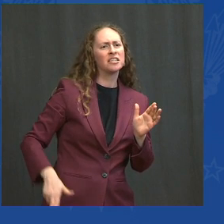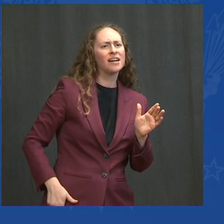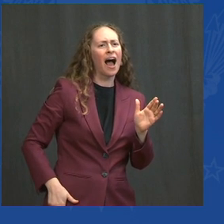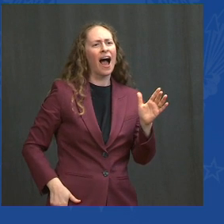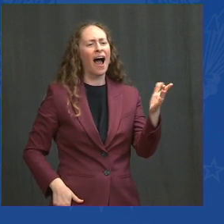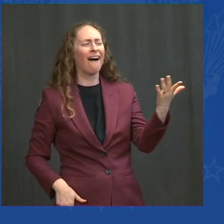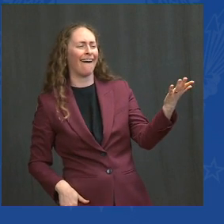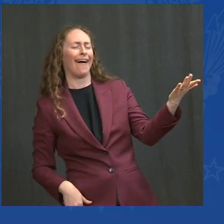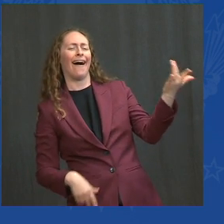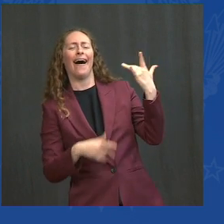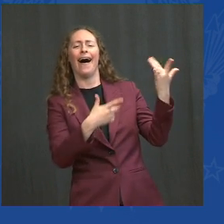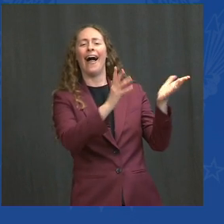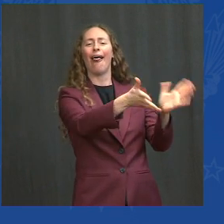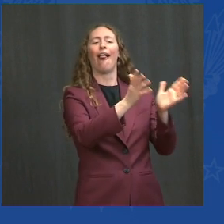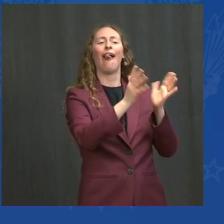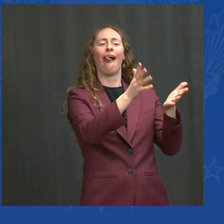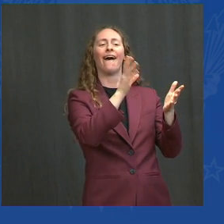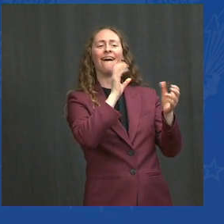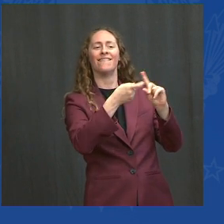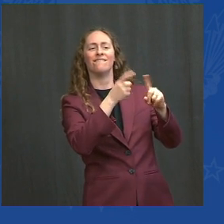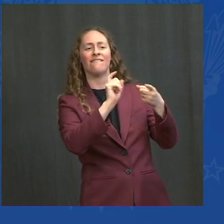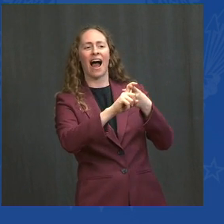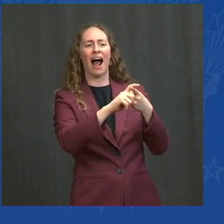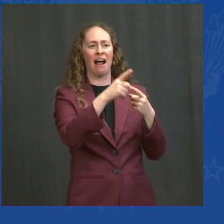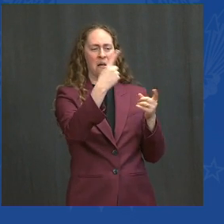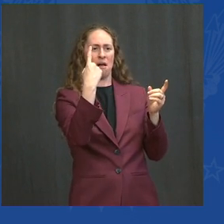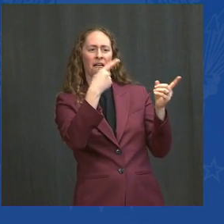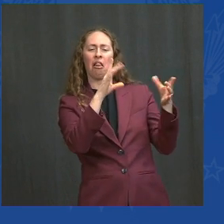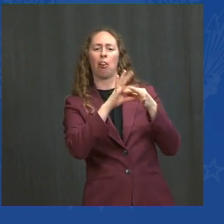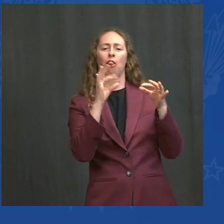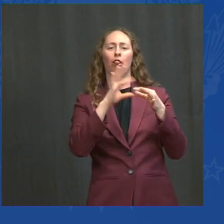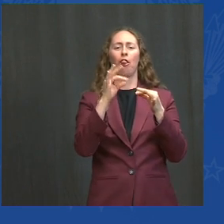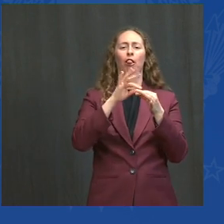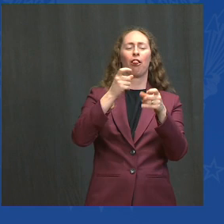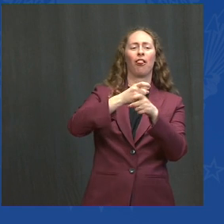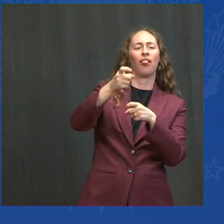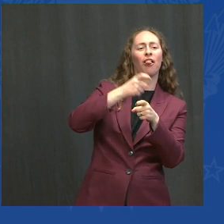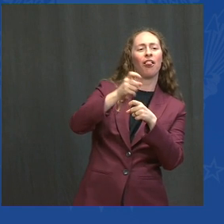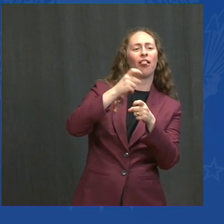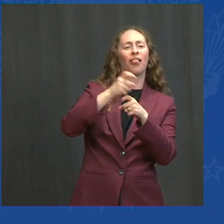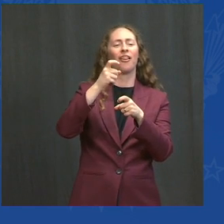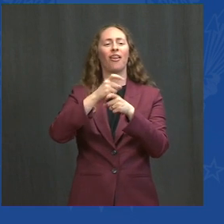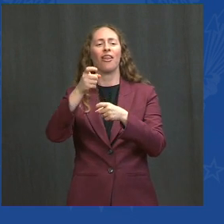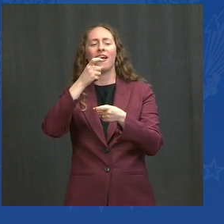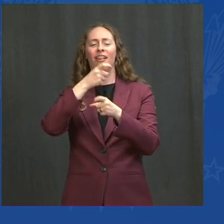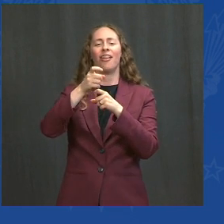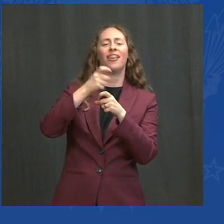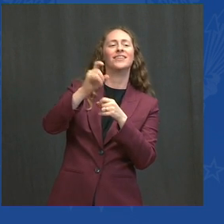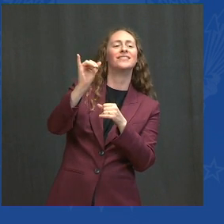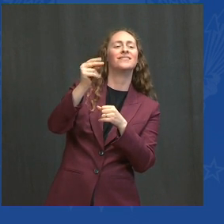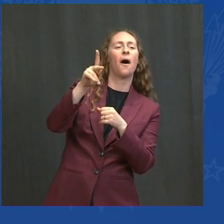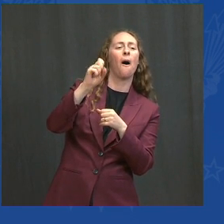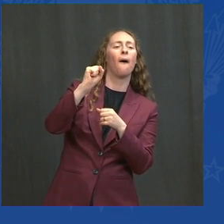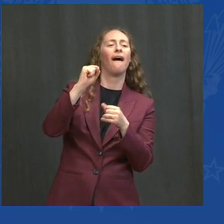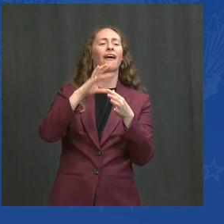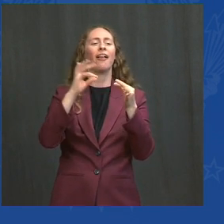A million" -- whatever it was -- "300,000 miles. You know how many miles you've traveled on Amtrak, Joey?" And I said, "No, Ang. I don't."